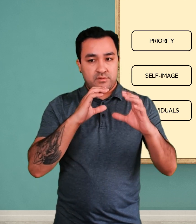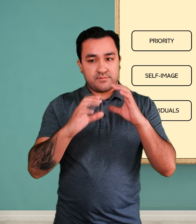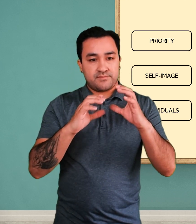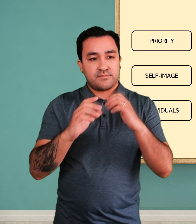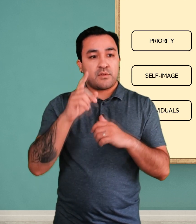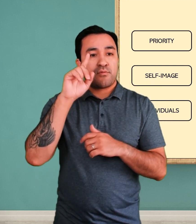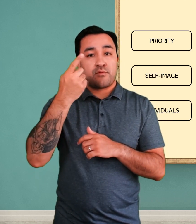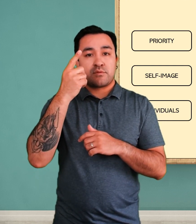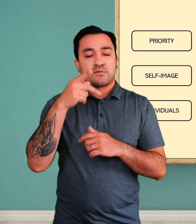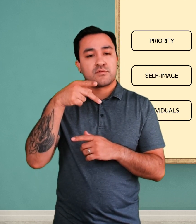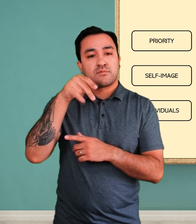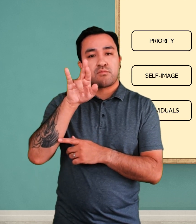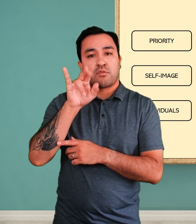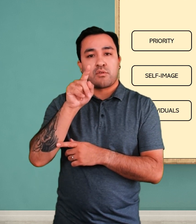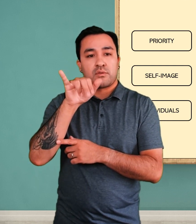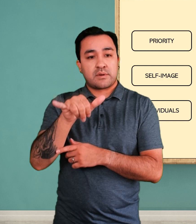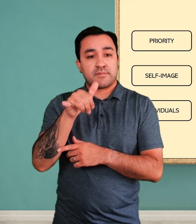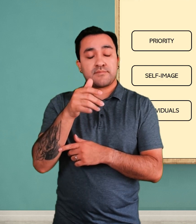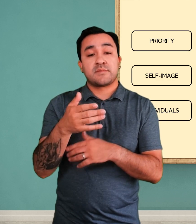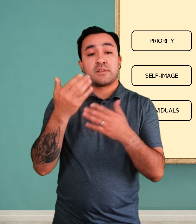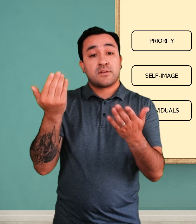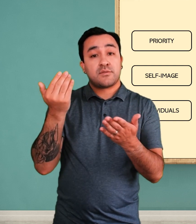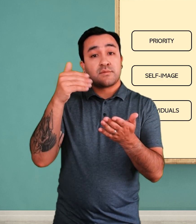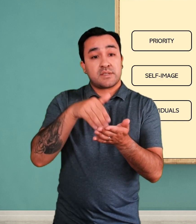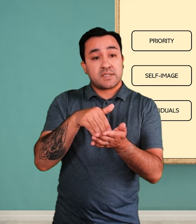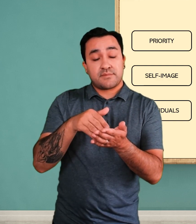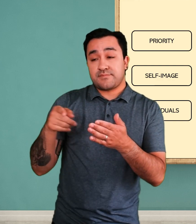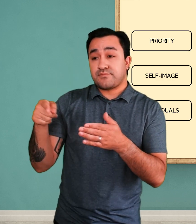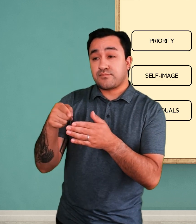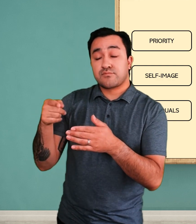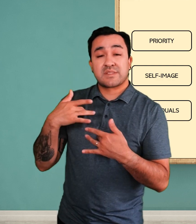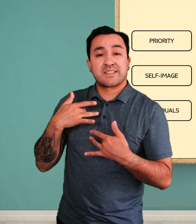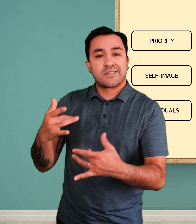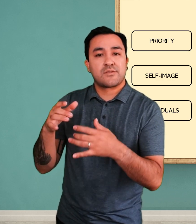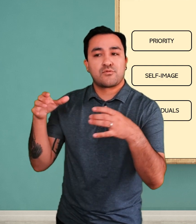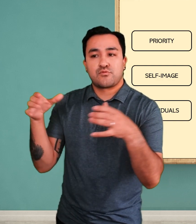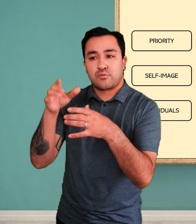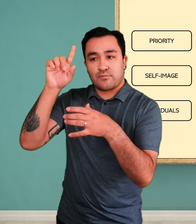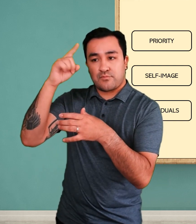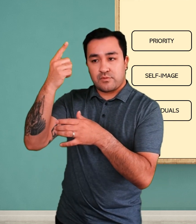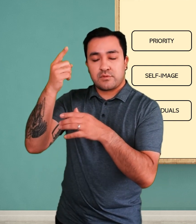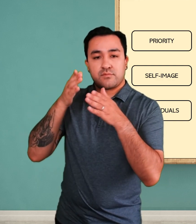earlier, collectivist cultures tend to prioritize the group over the individual. Therefore,